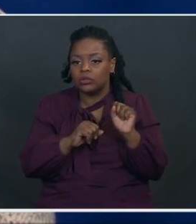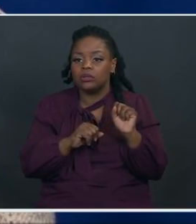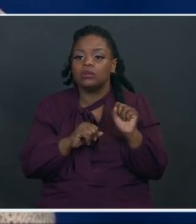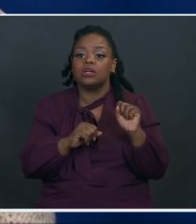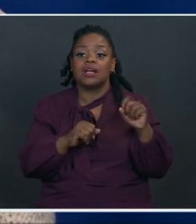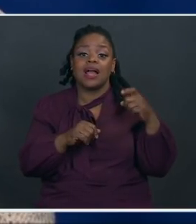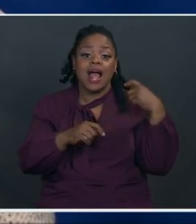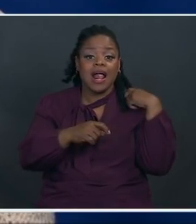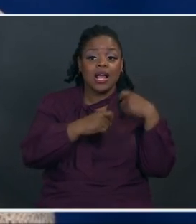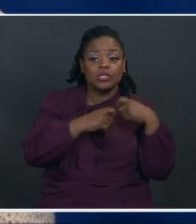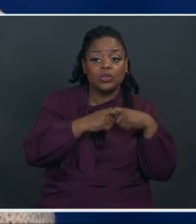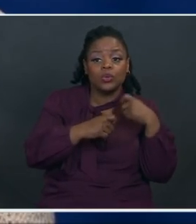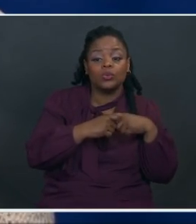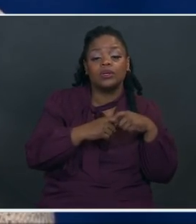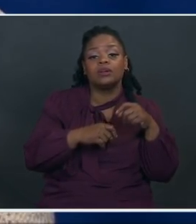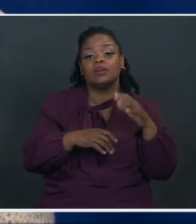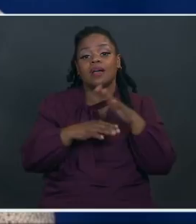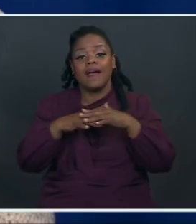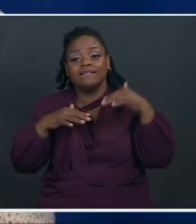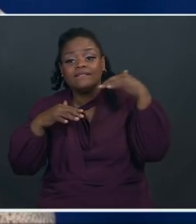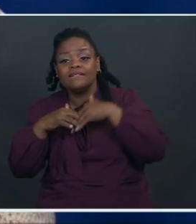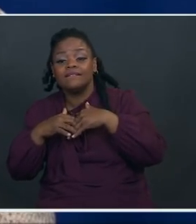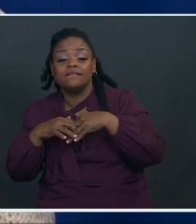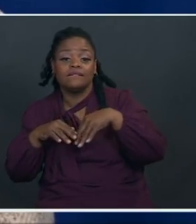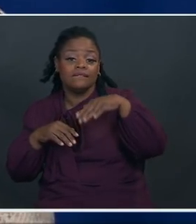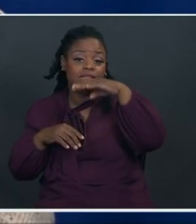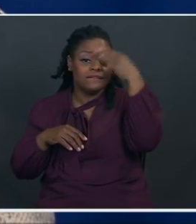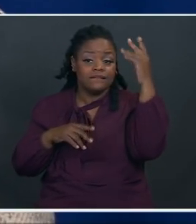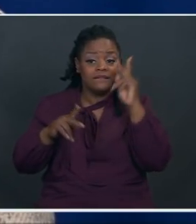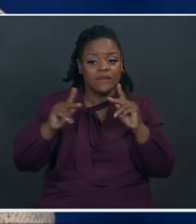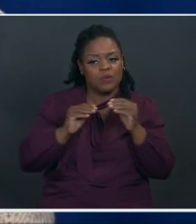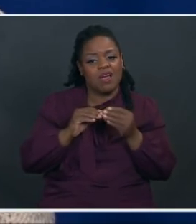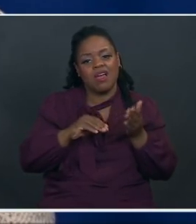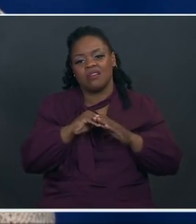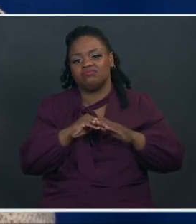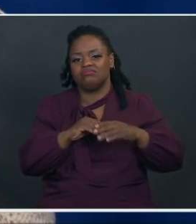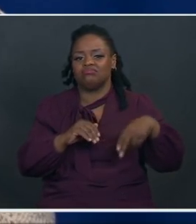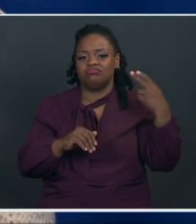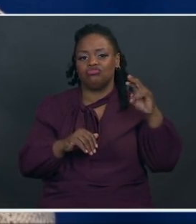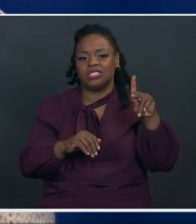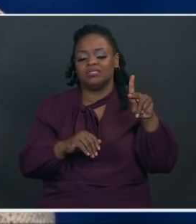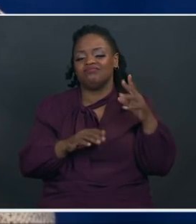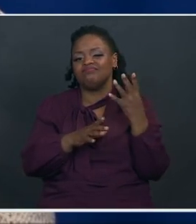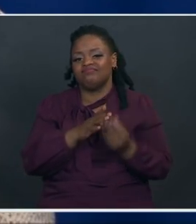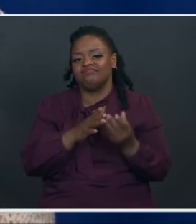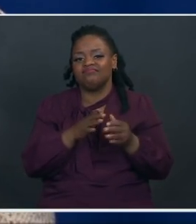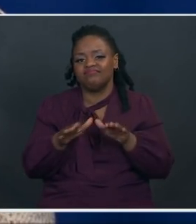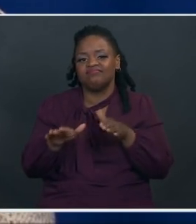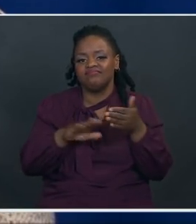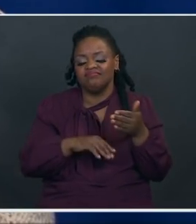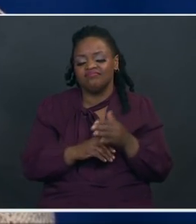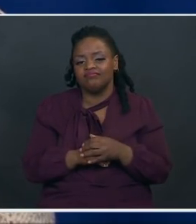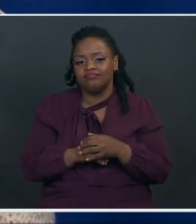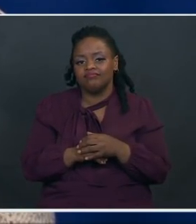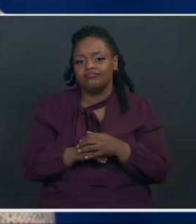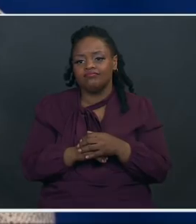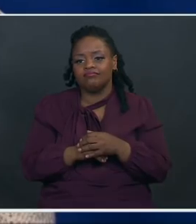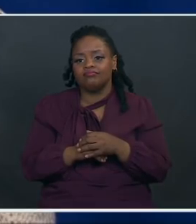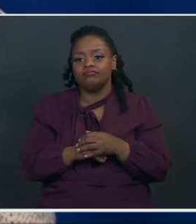are dying at high rates from COVID-19, and folks in rural communities have case and death rates that continue to climb,